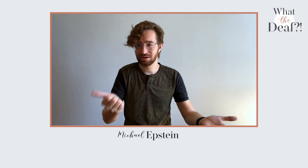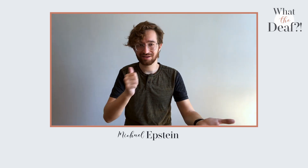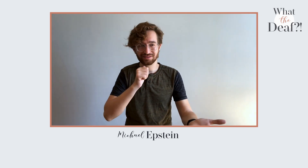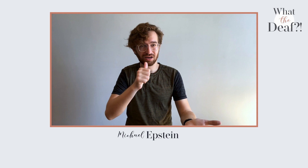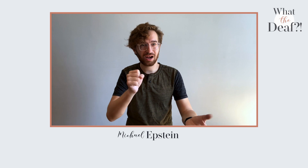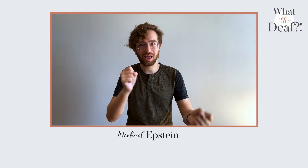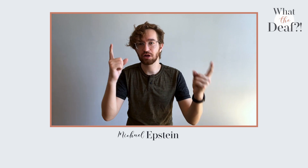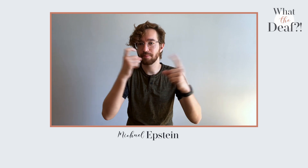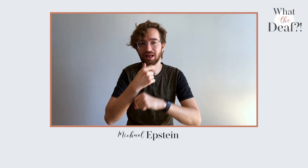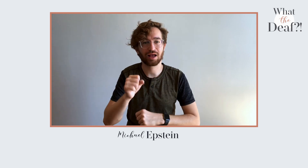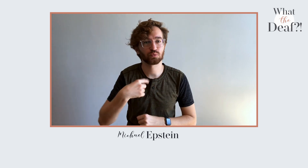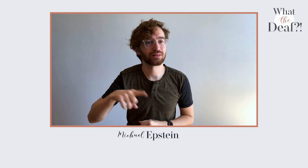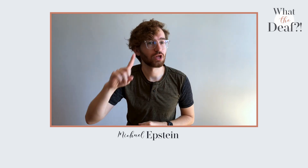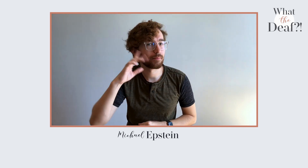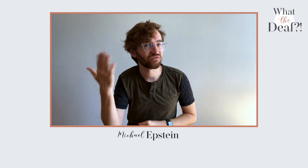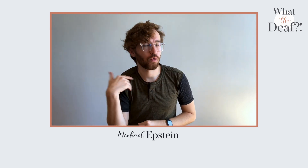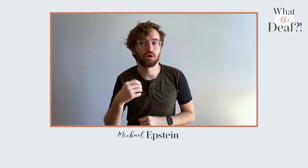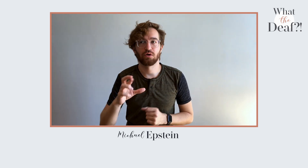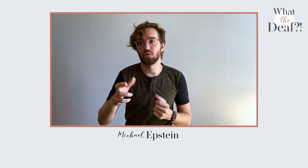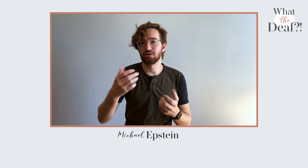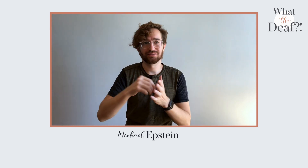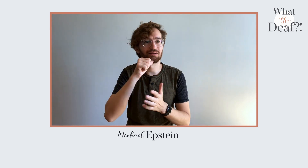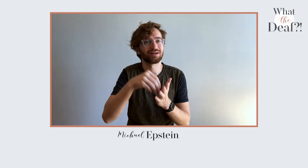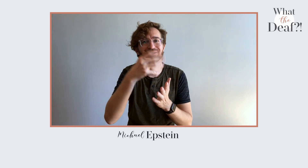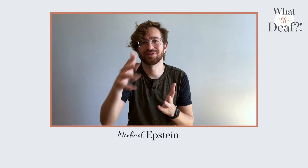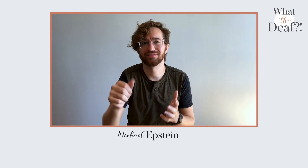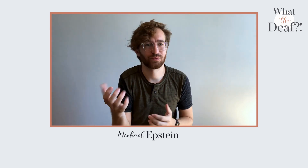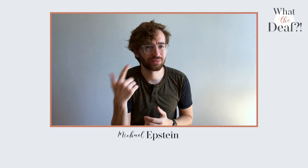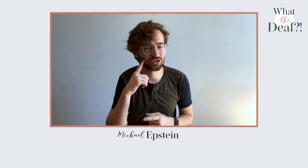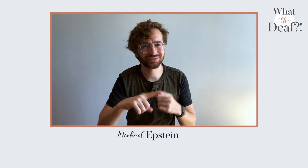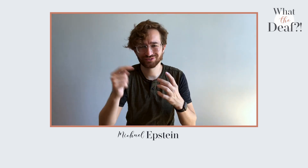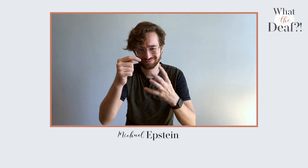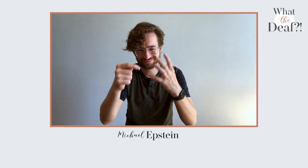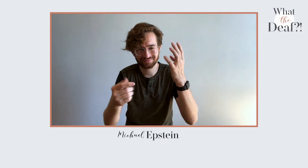is really not that difficult, it's not as complicated as we thought, it's not always as expensive as we thought.